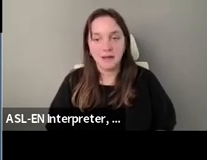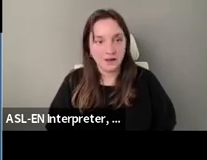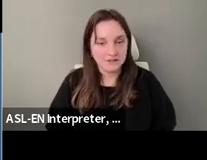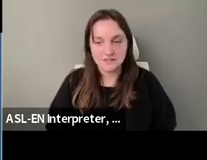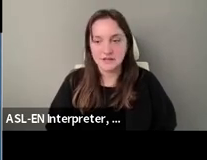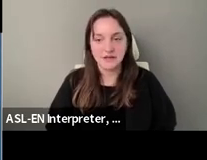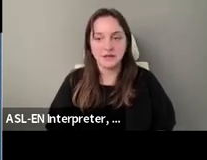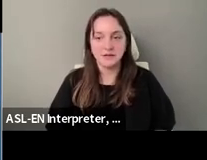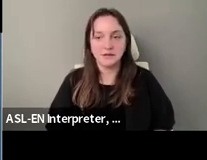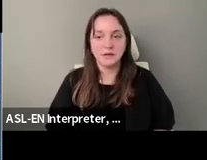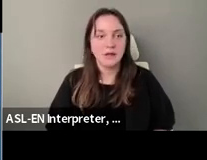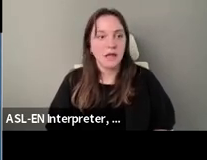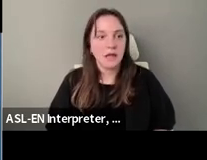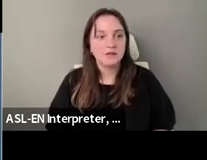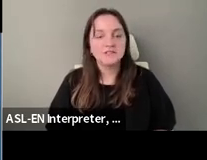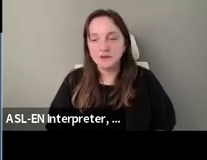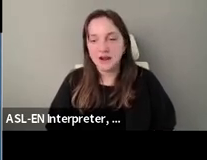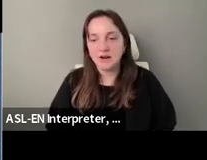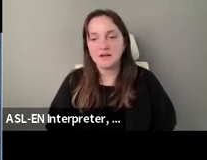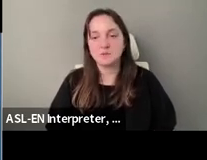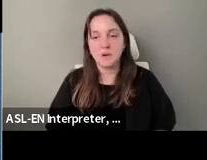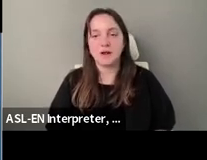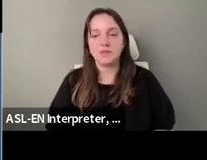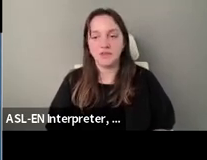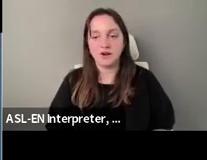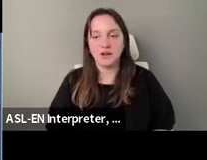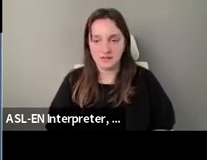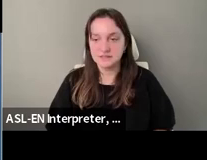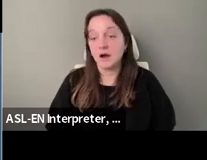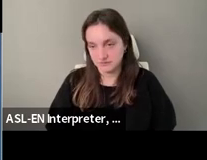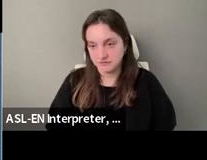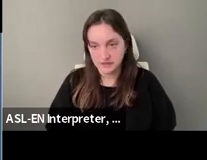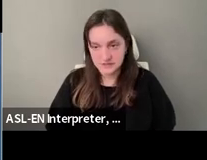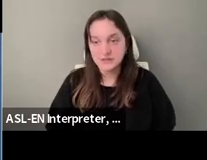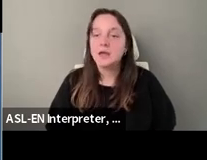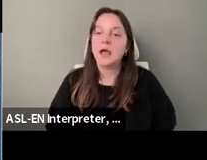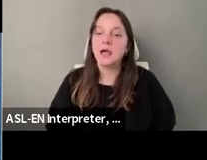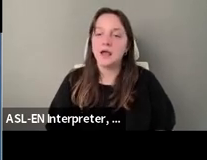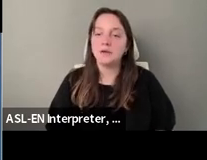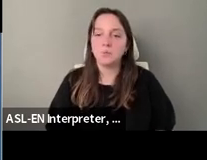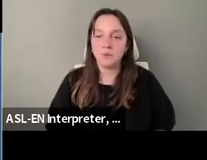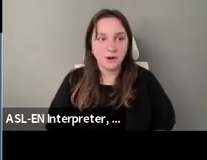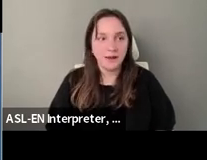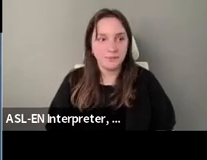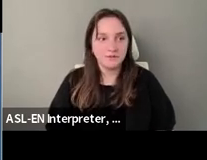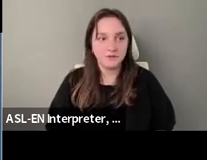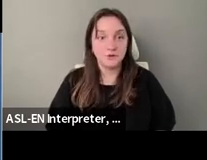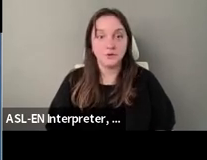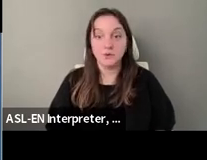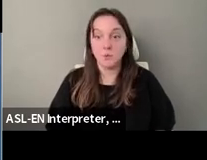Palestine, different areas where there is conflict. And we were able to work with the deaf community.